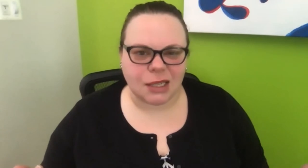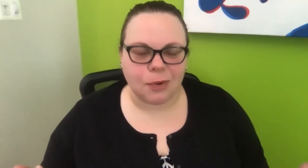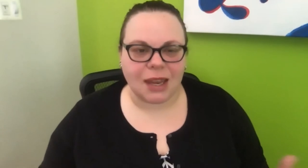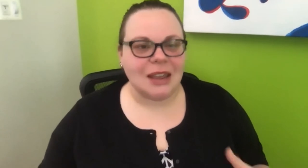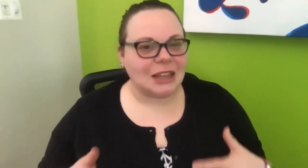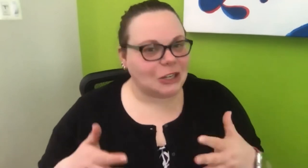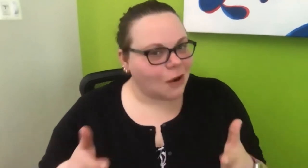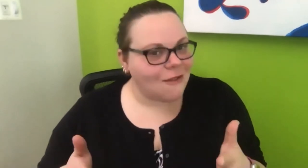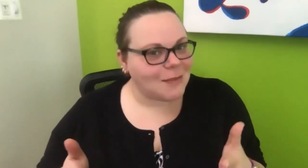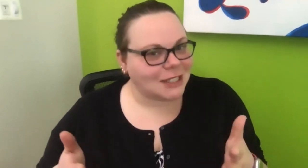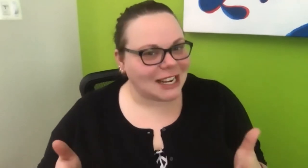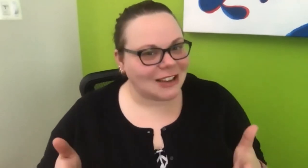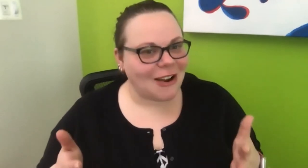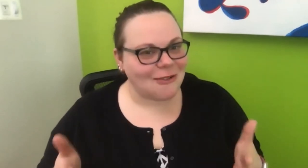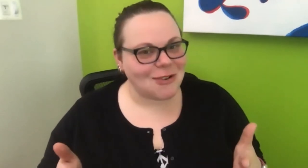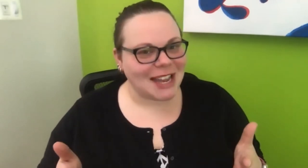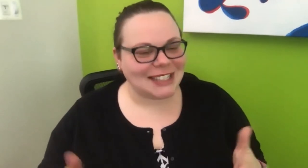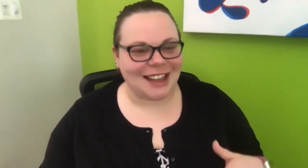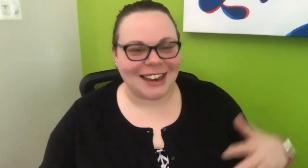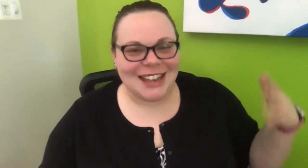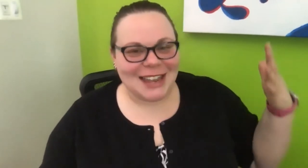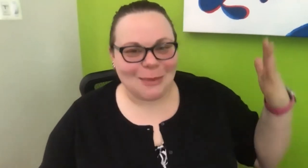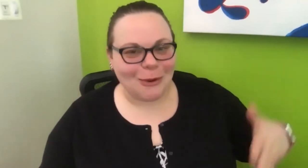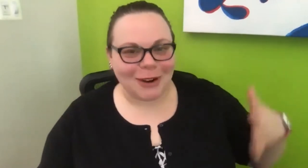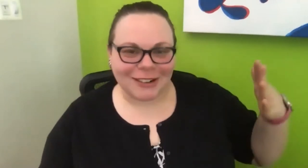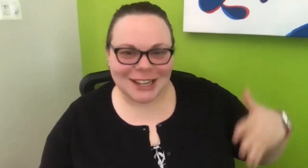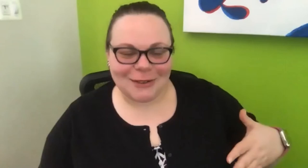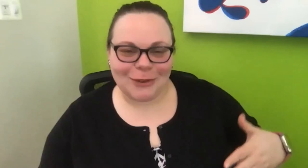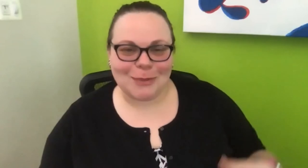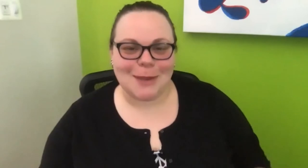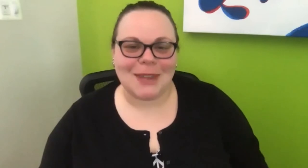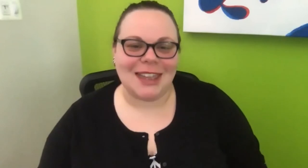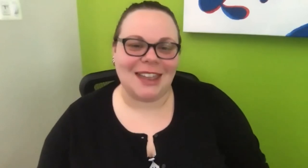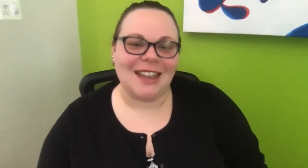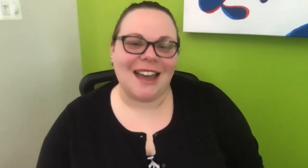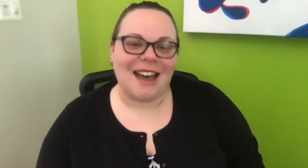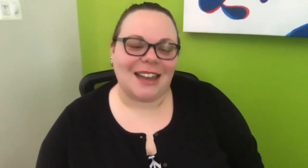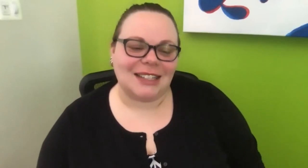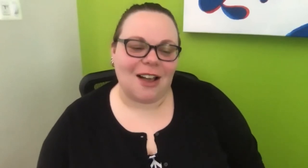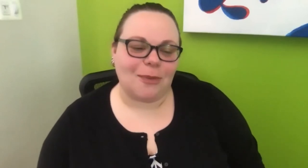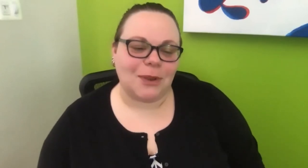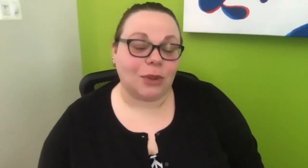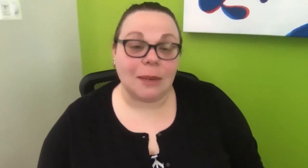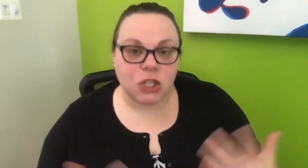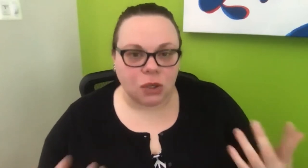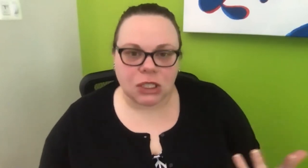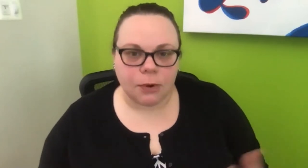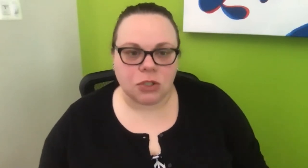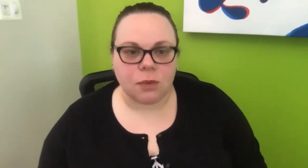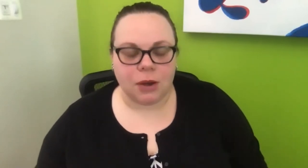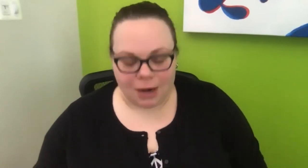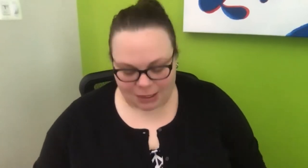You drive up, you stay in the car with your mask on, and a poll worker’s there in full PPE to help you limit your exposure while you’re casting your ballot.